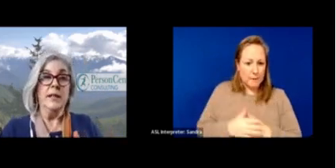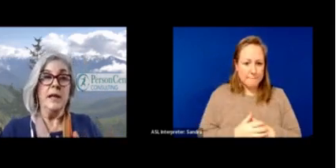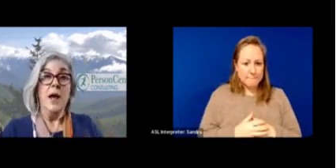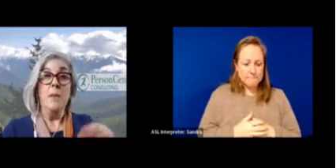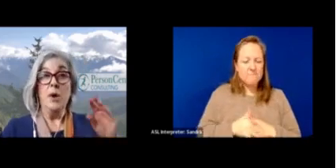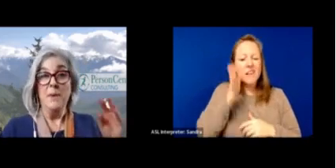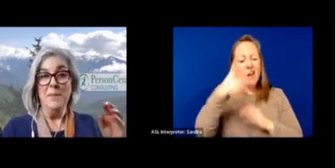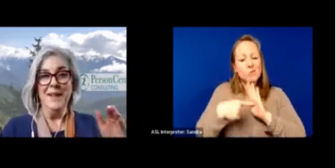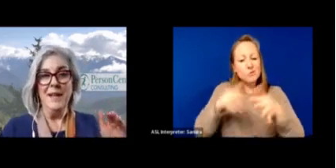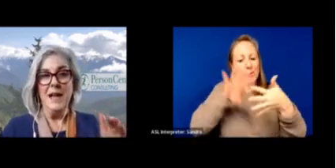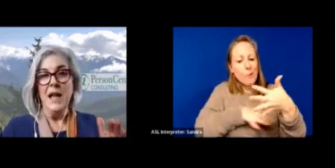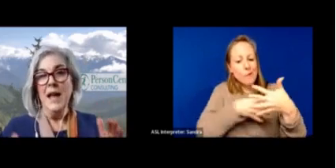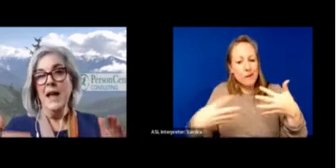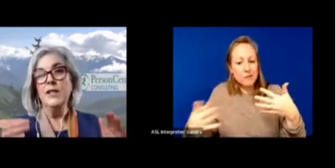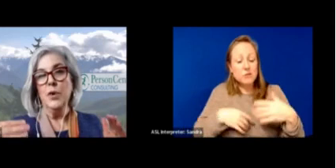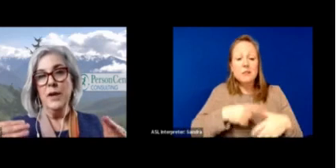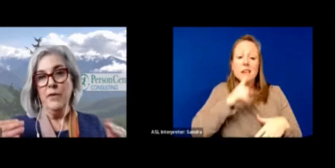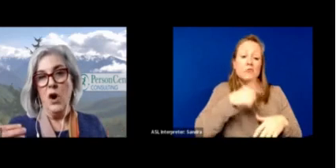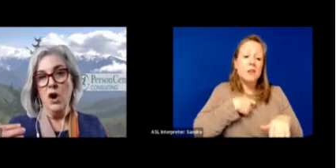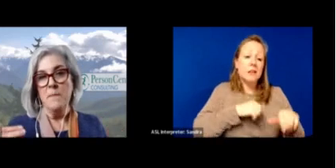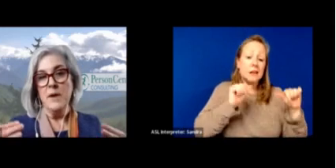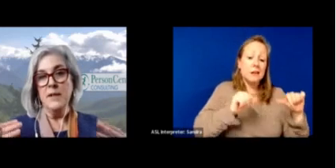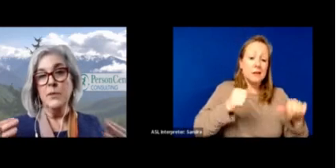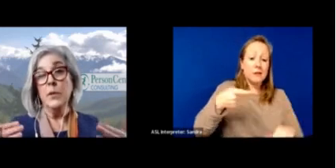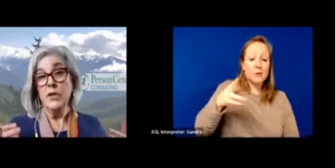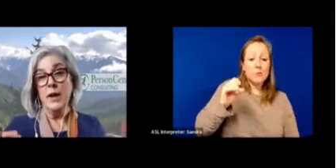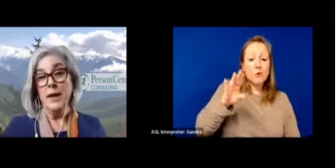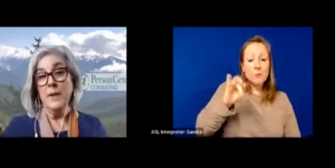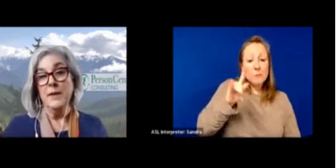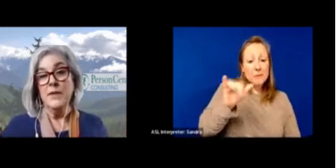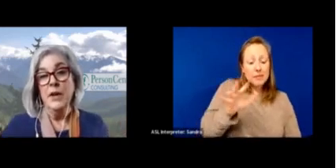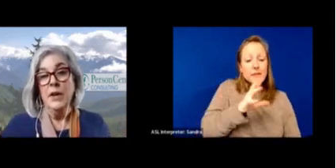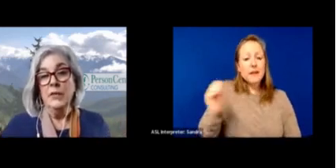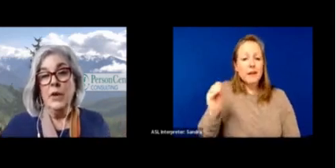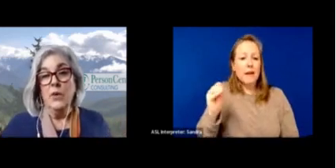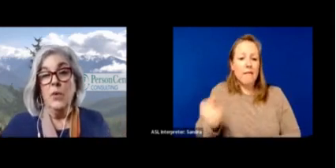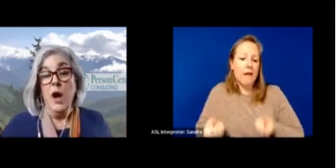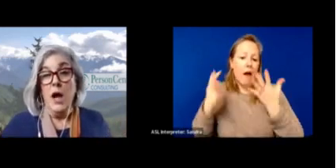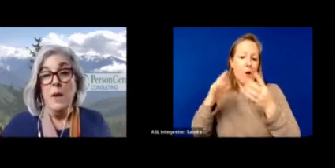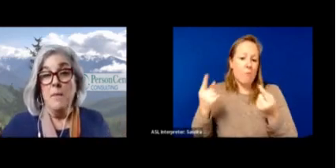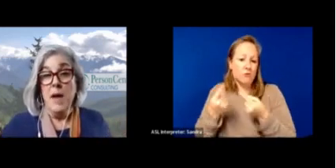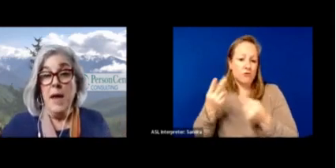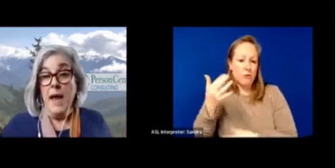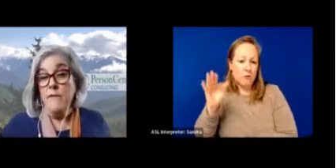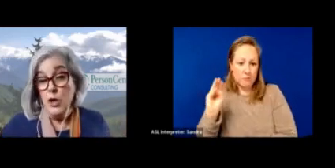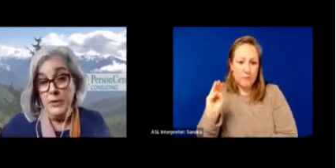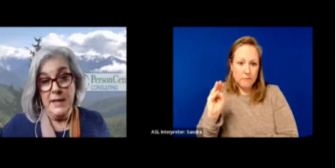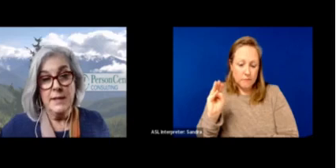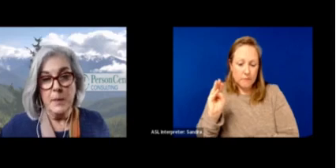really probability and degree of harm is what we're talking about. So have it using some